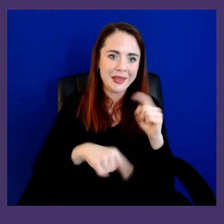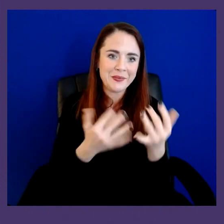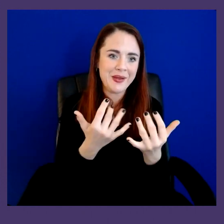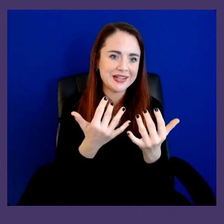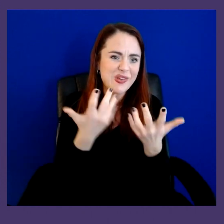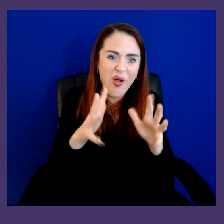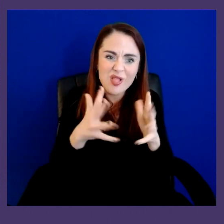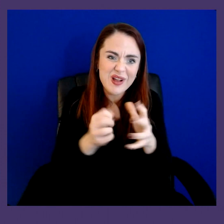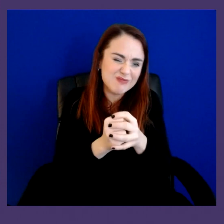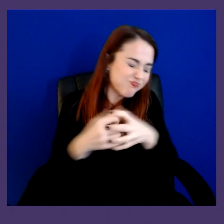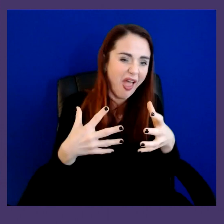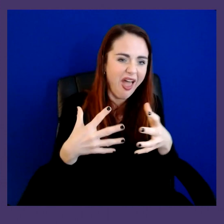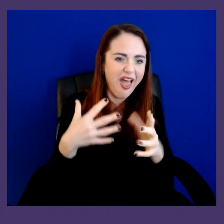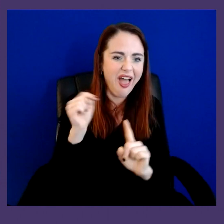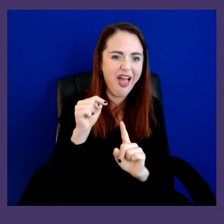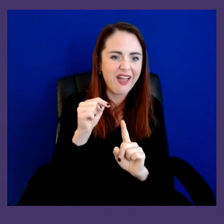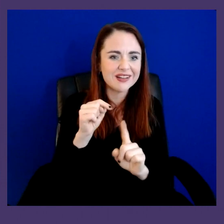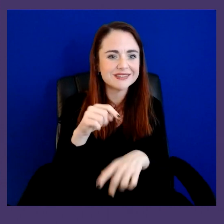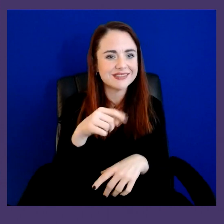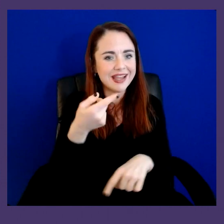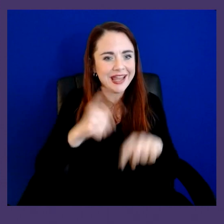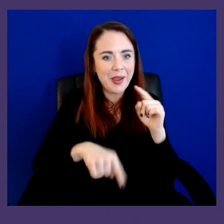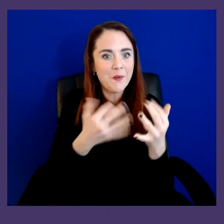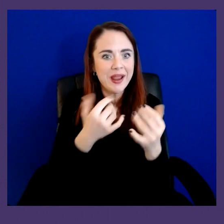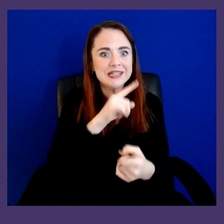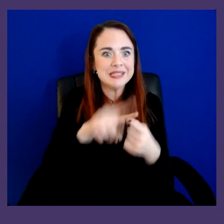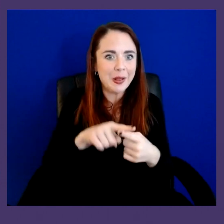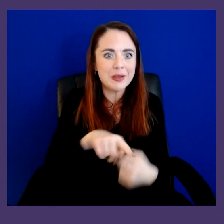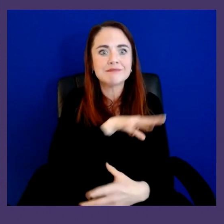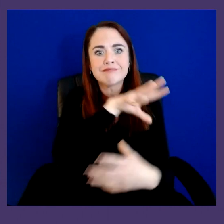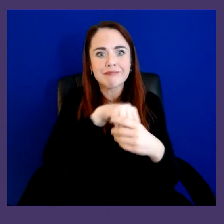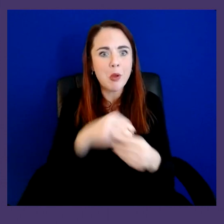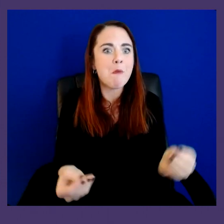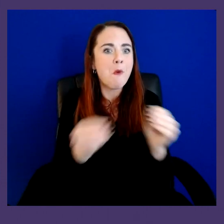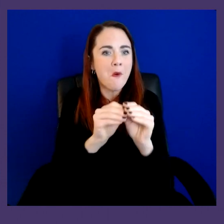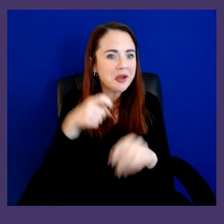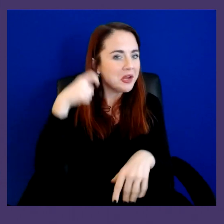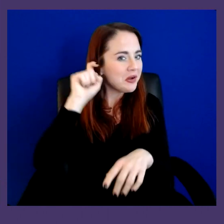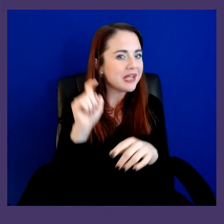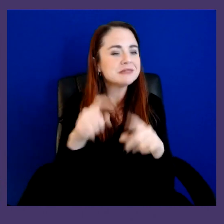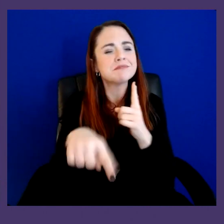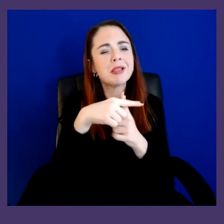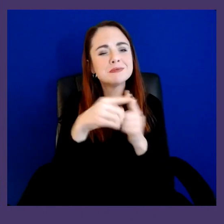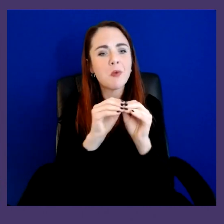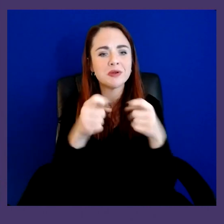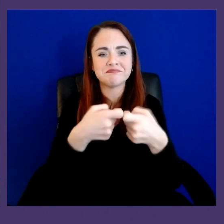but I cannot wait till it's in more hearing aids and more electronics. Thanks so much, Laurel.